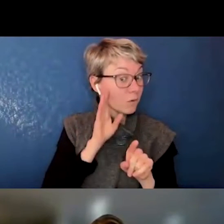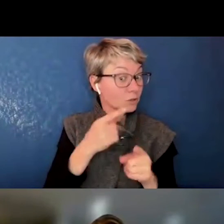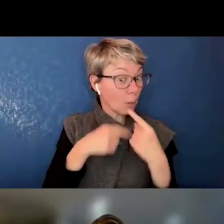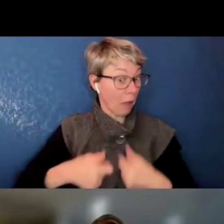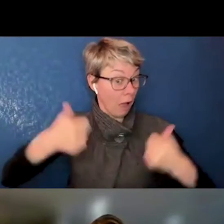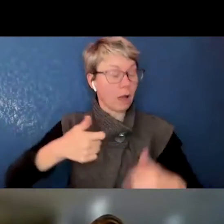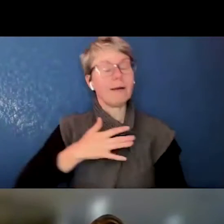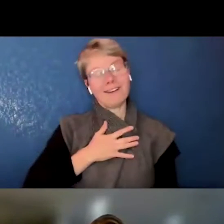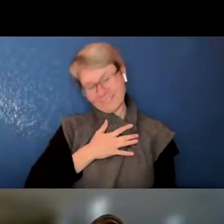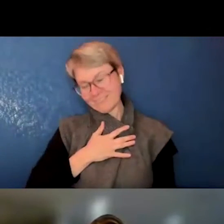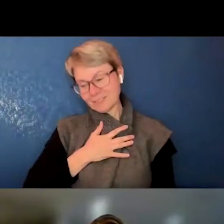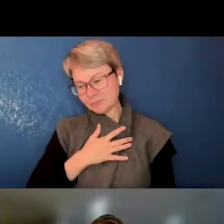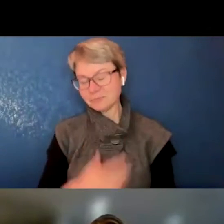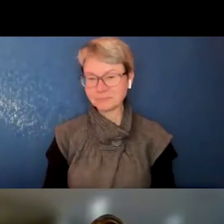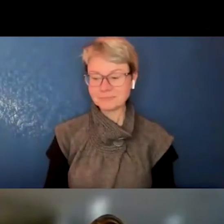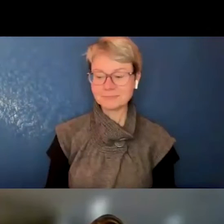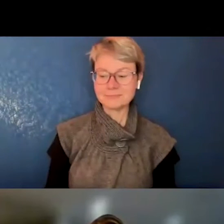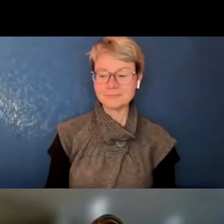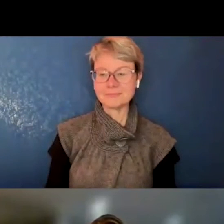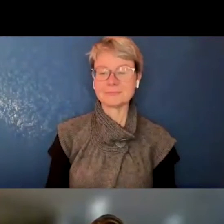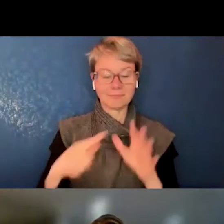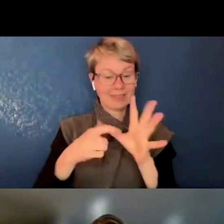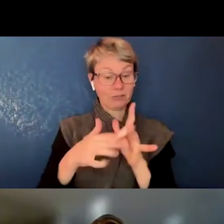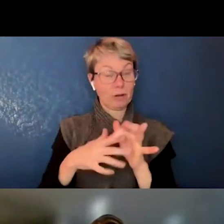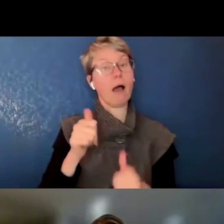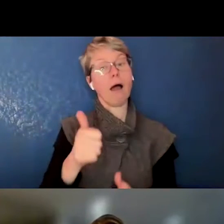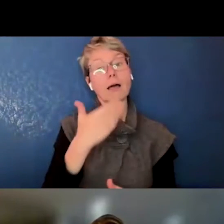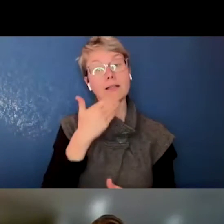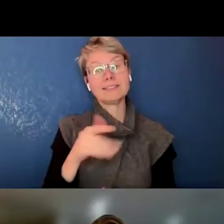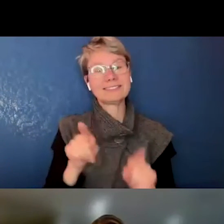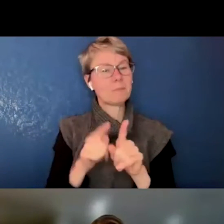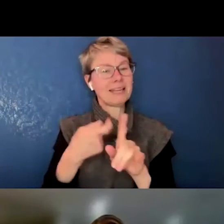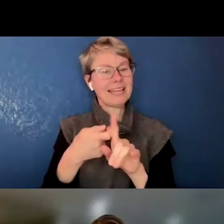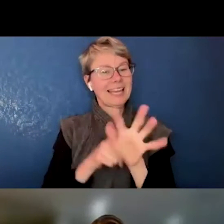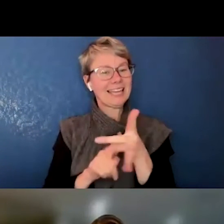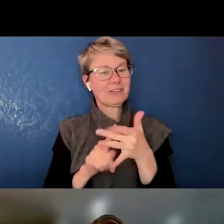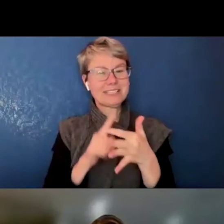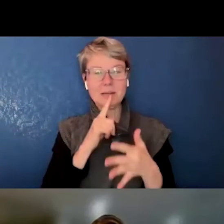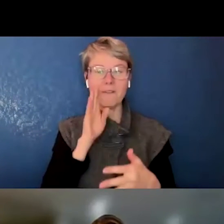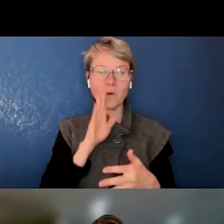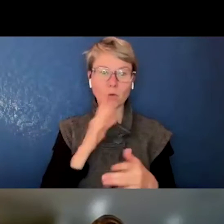and I suppose that also um shows um what Kiri had mentioned earlier about like housing and you know